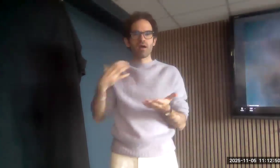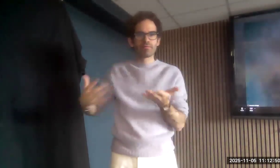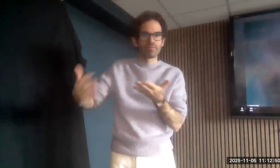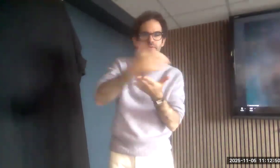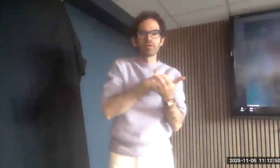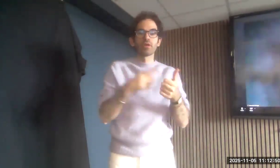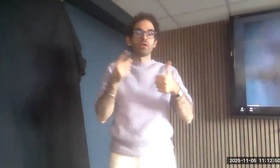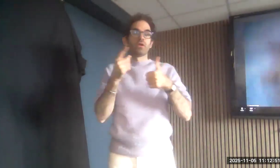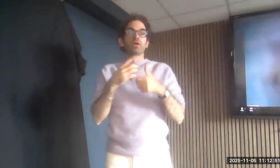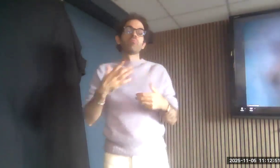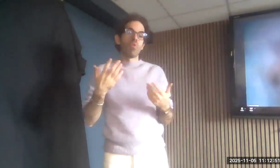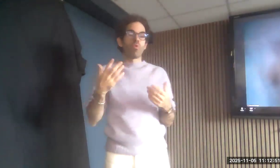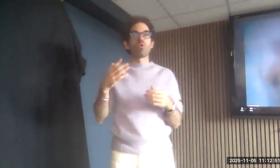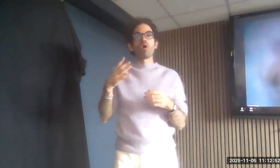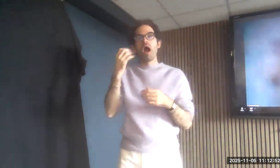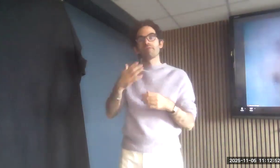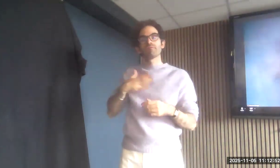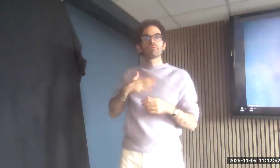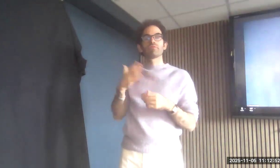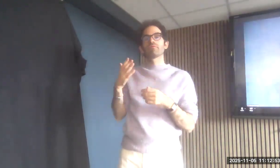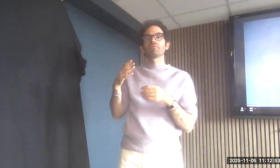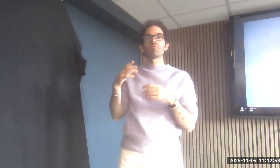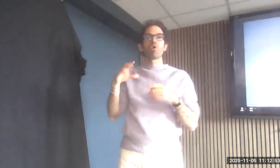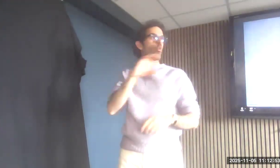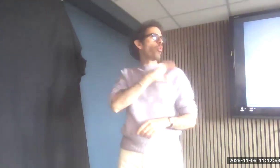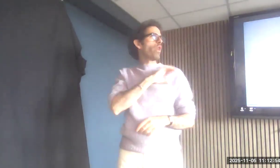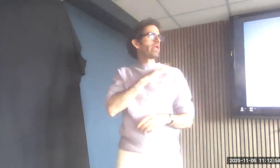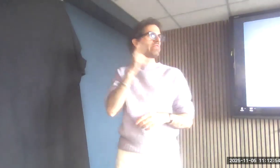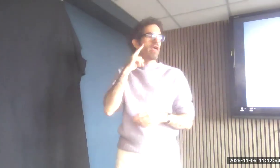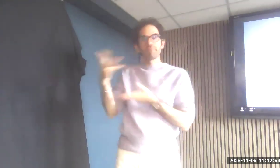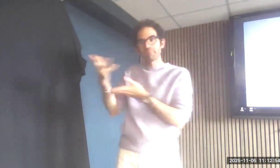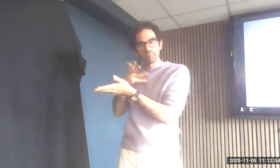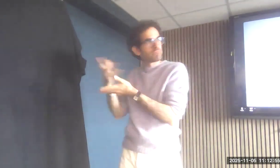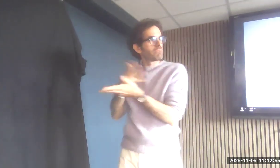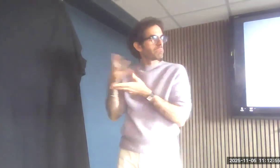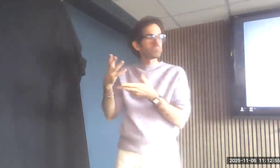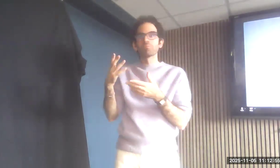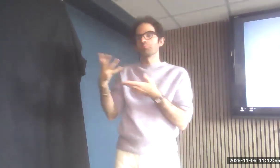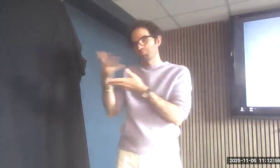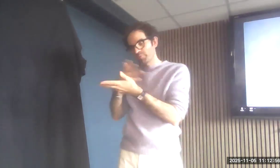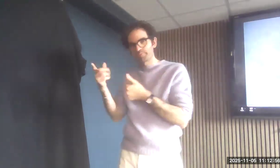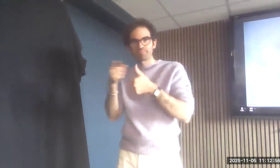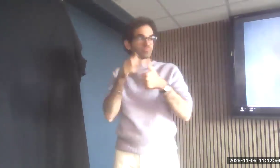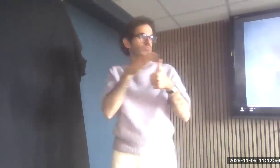With regards to data collection, So, I worked with